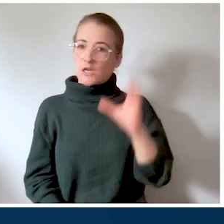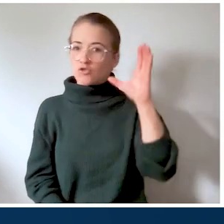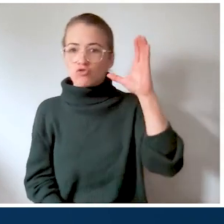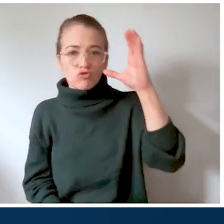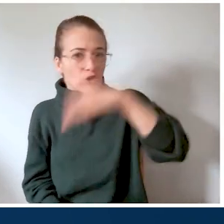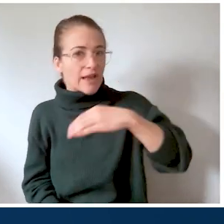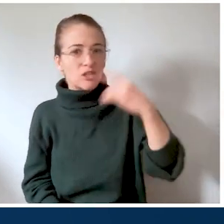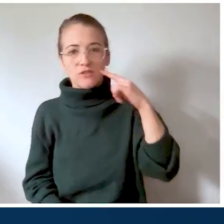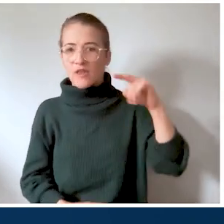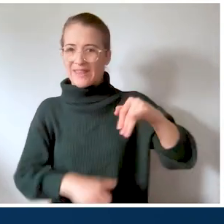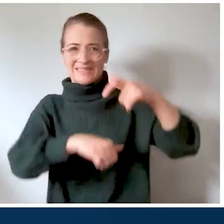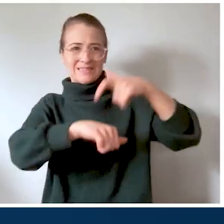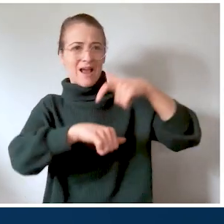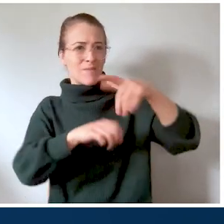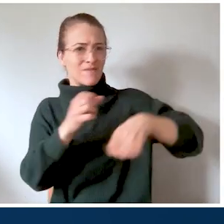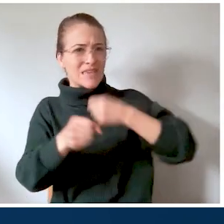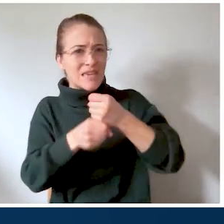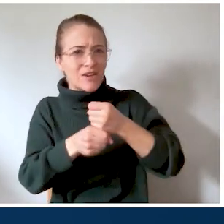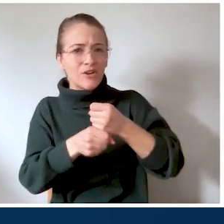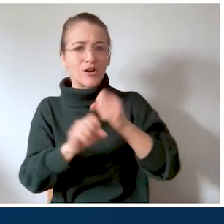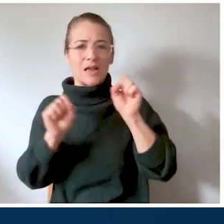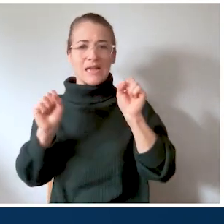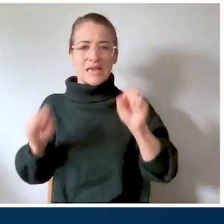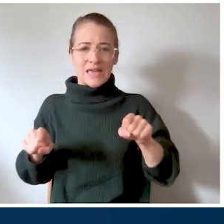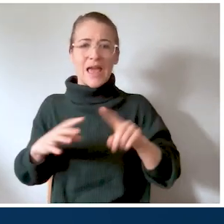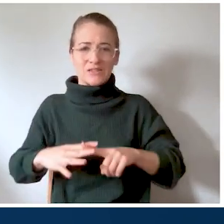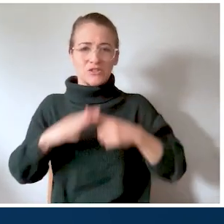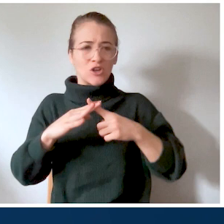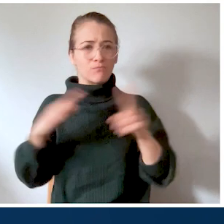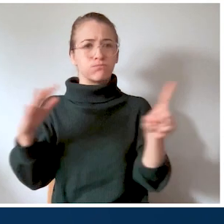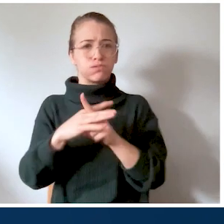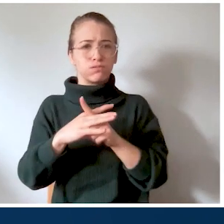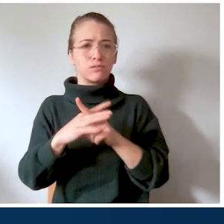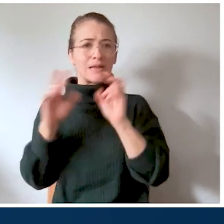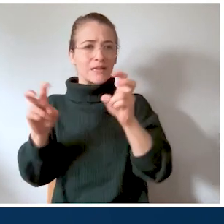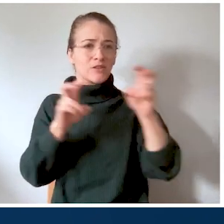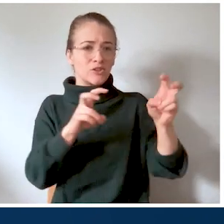for this time of year, which can start to present issues in the next coming months.